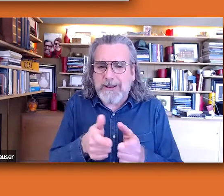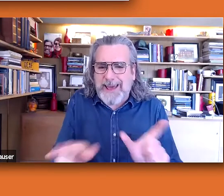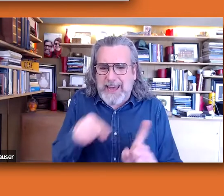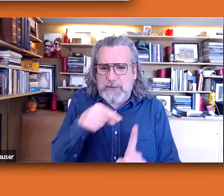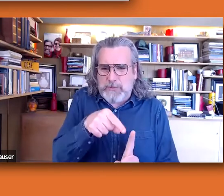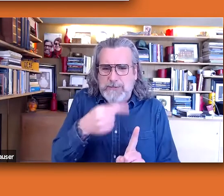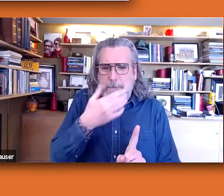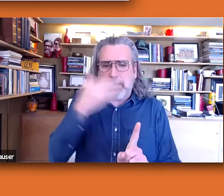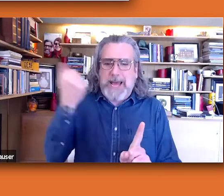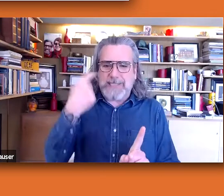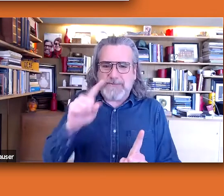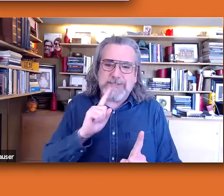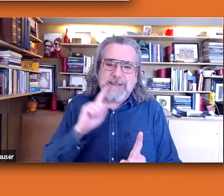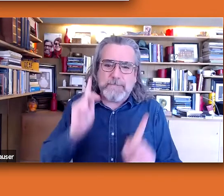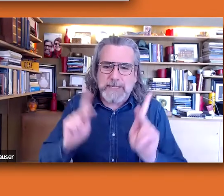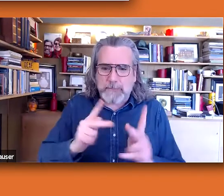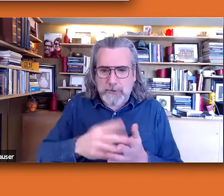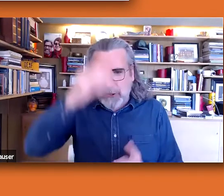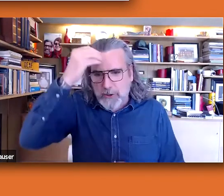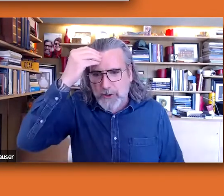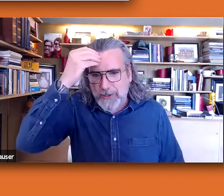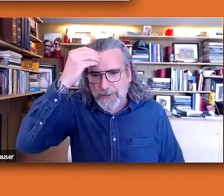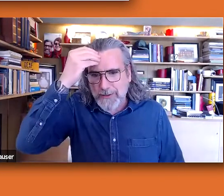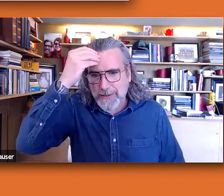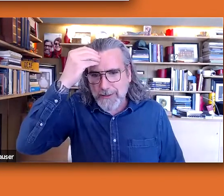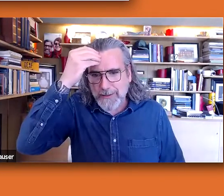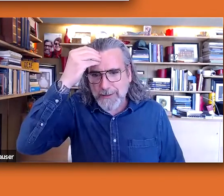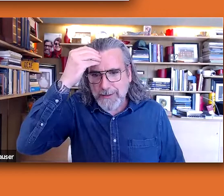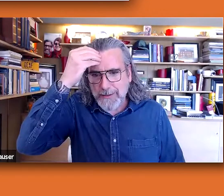looking at which language is best for deaf people to learn.